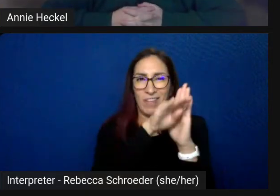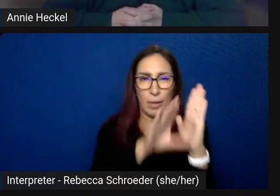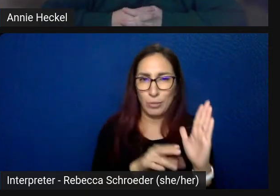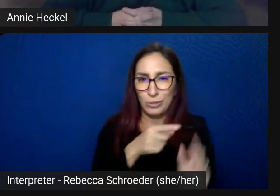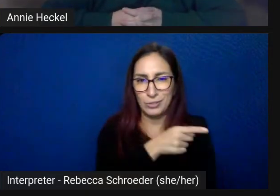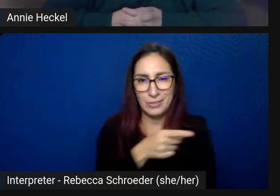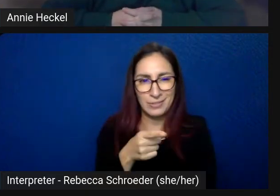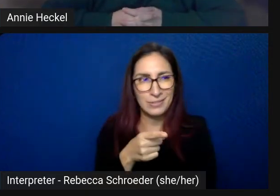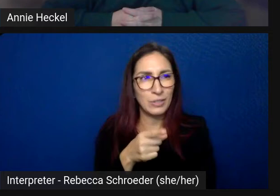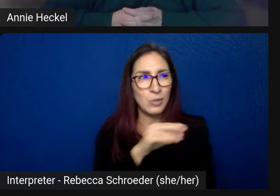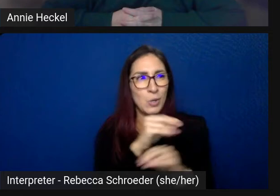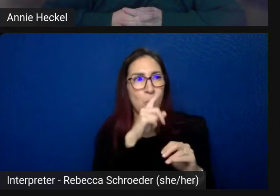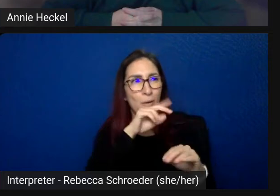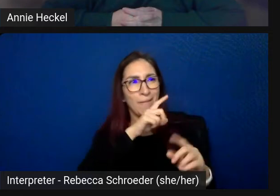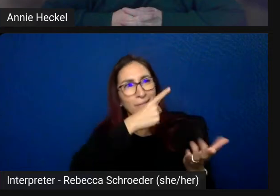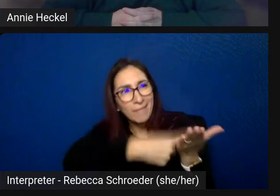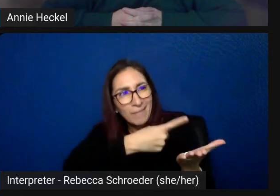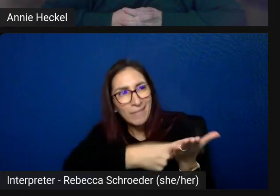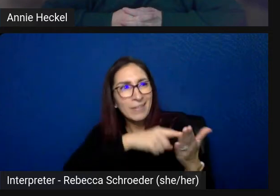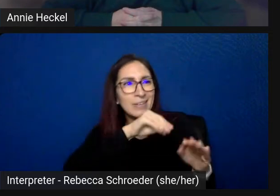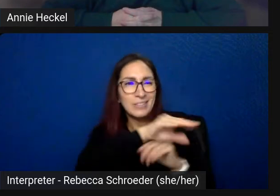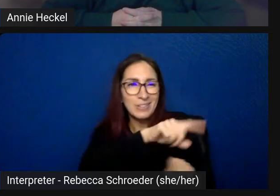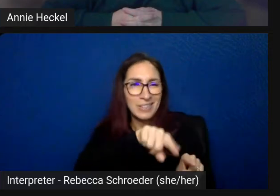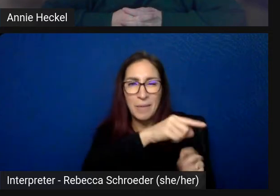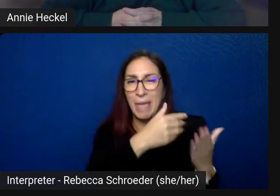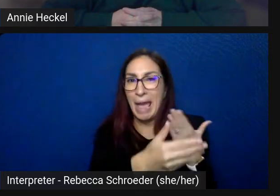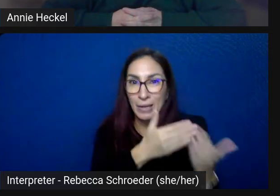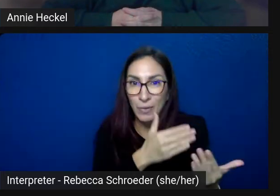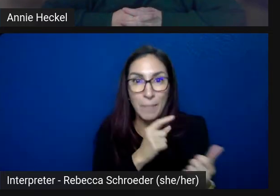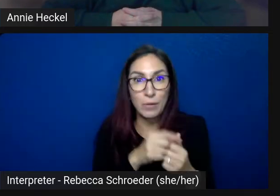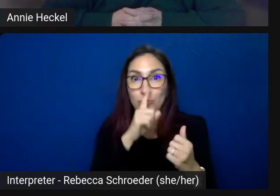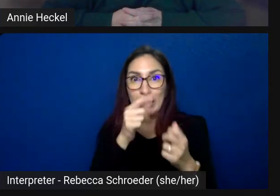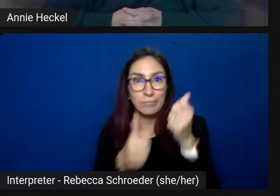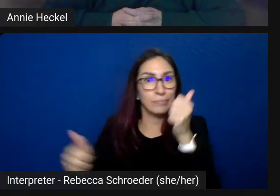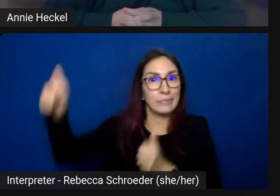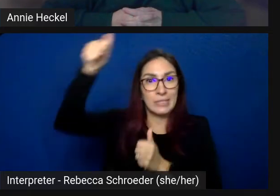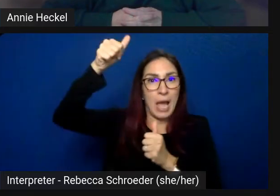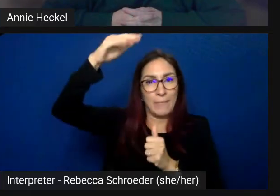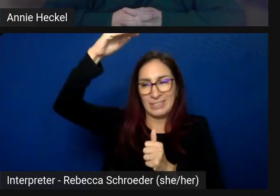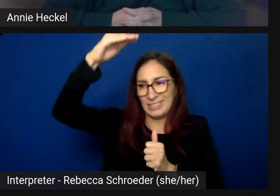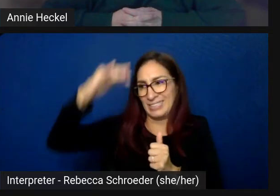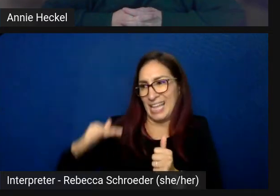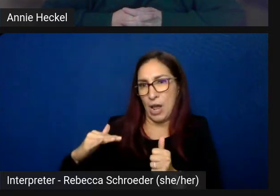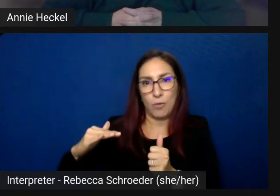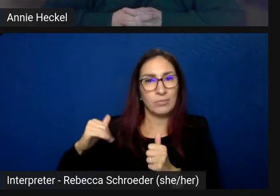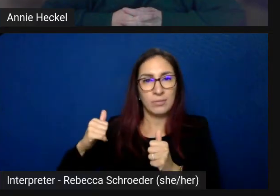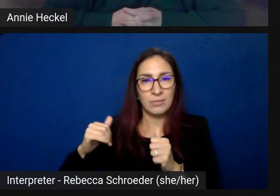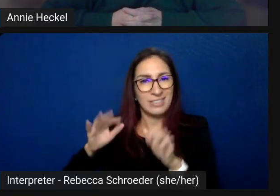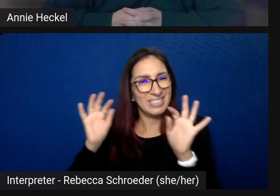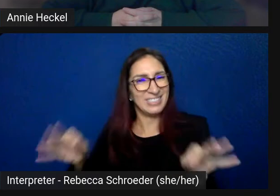That needs to be a top-down decision. We've put people first, then we need to put people first